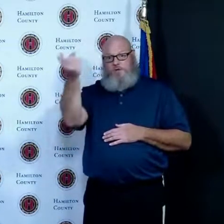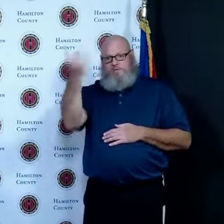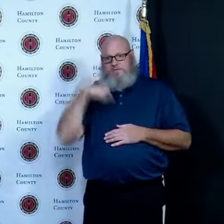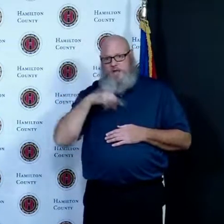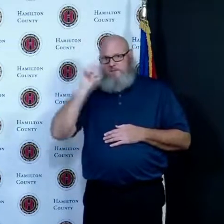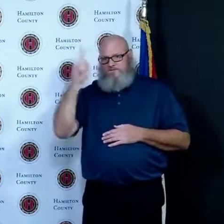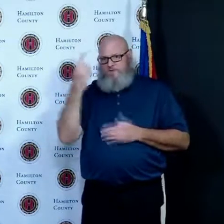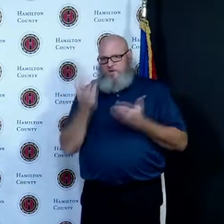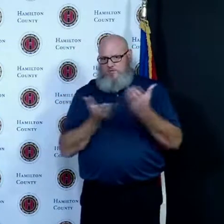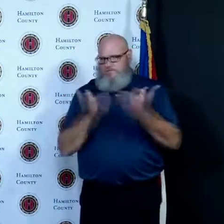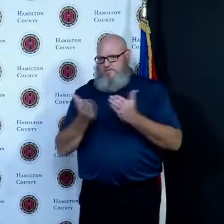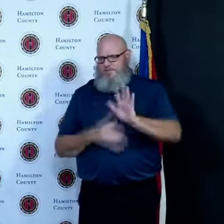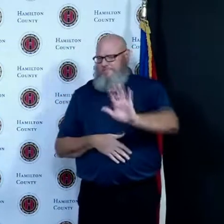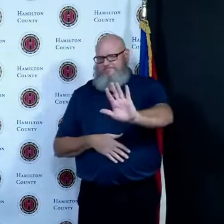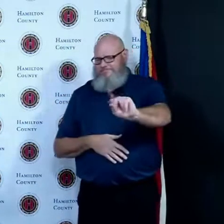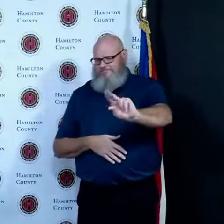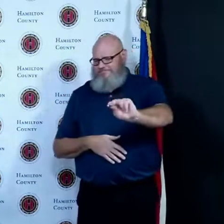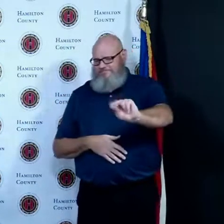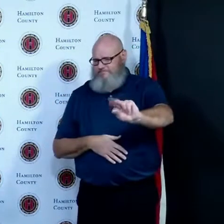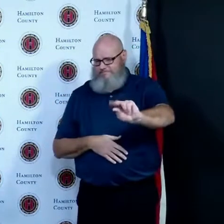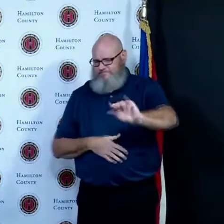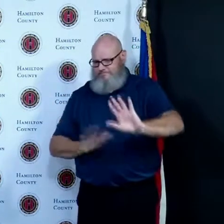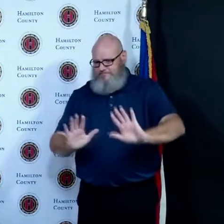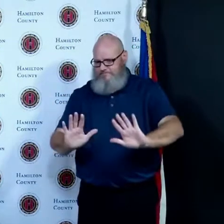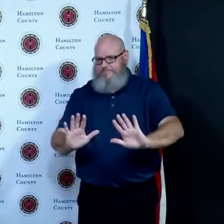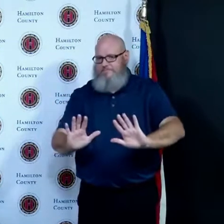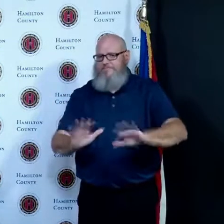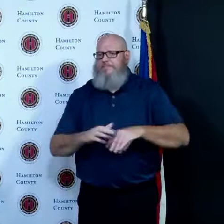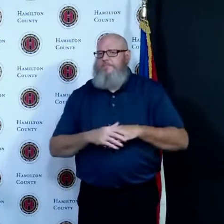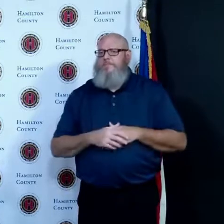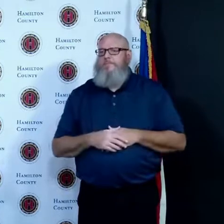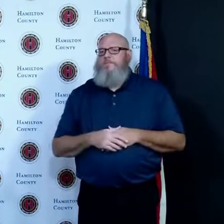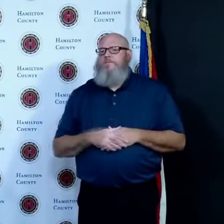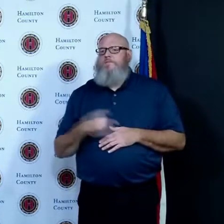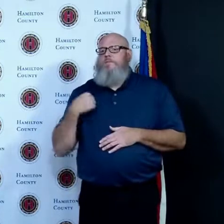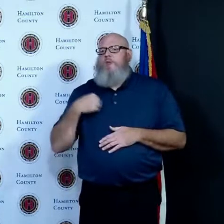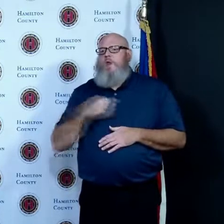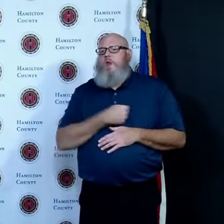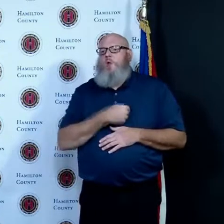registered a few weeks back so it will be a completely random distribution of those called